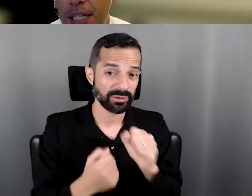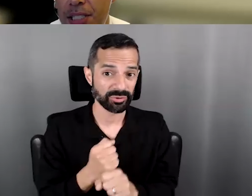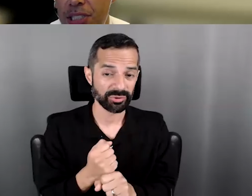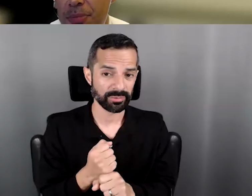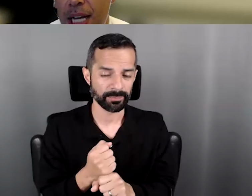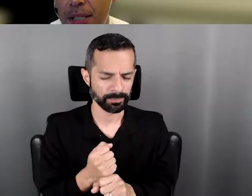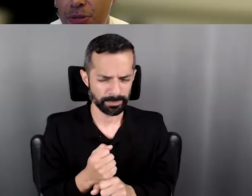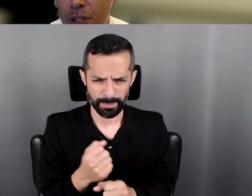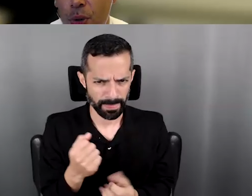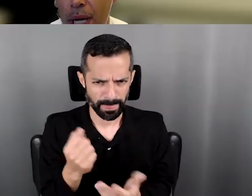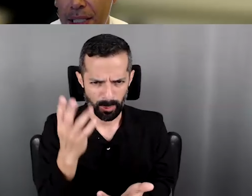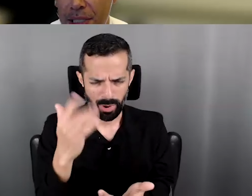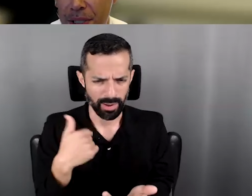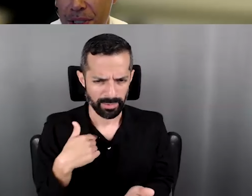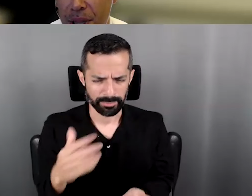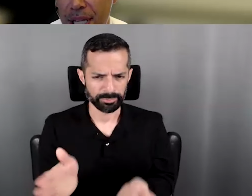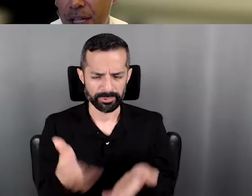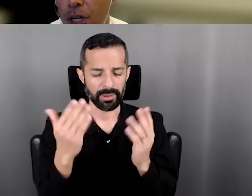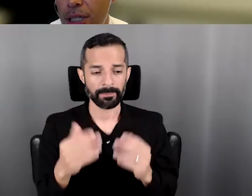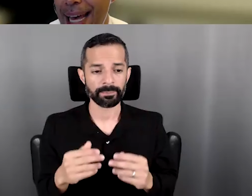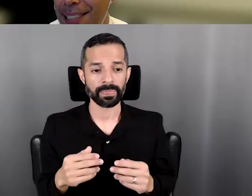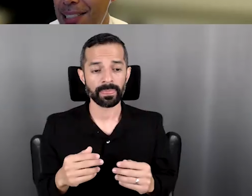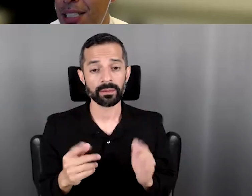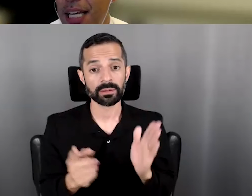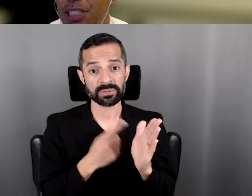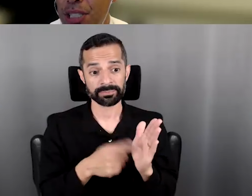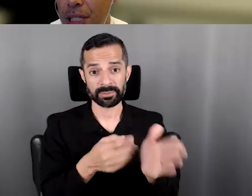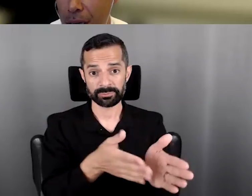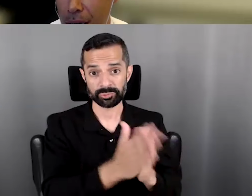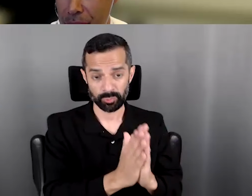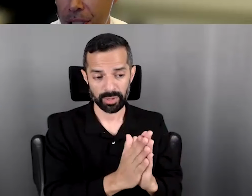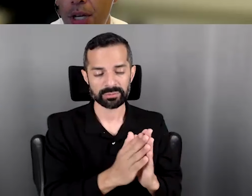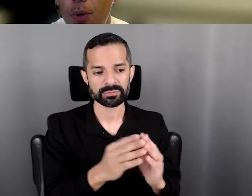In sometimes request there's a thing called escalation costs